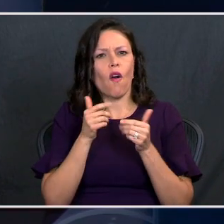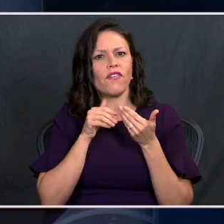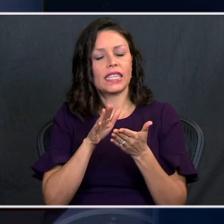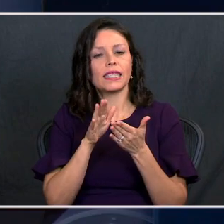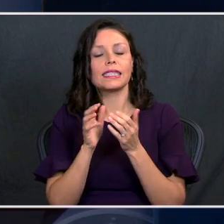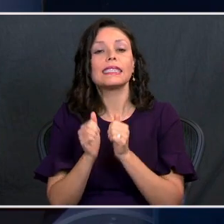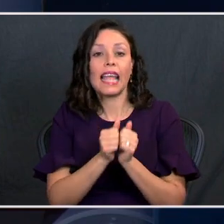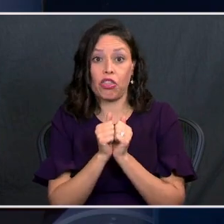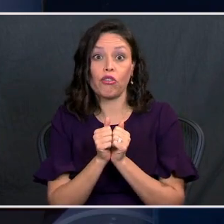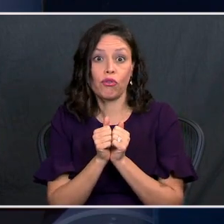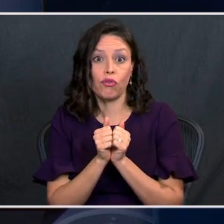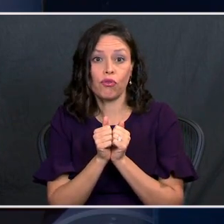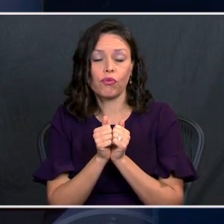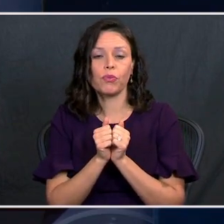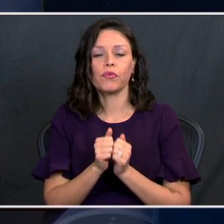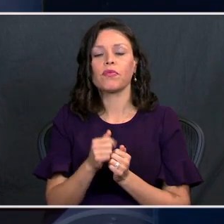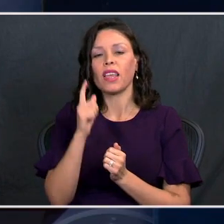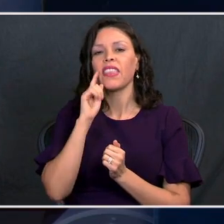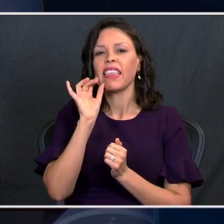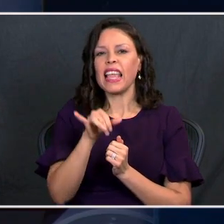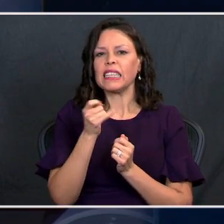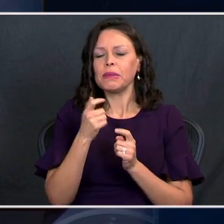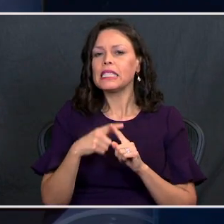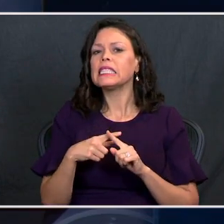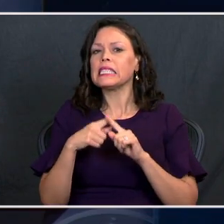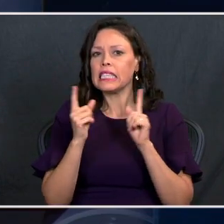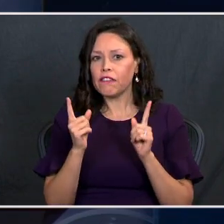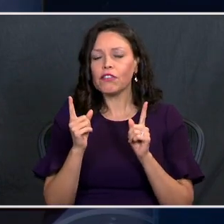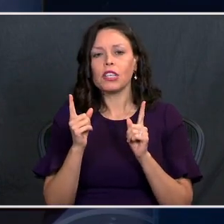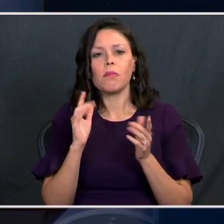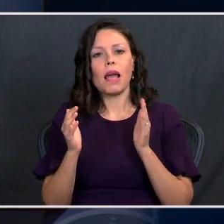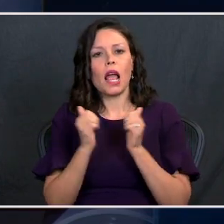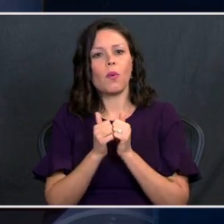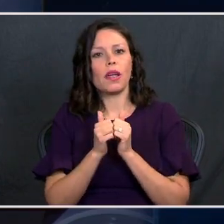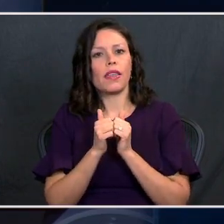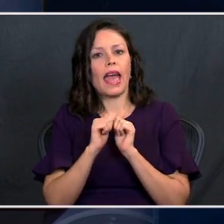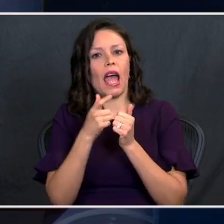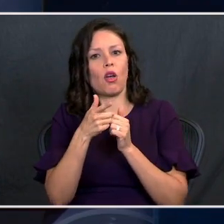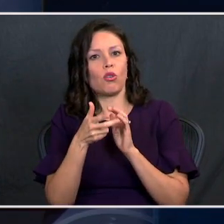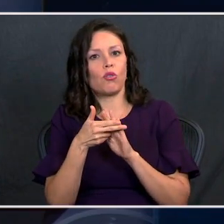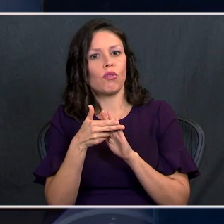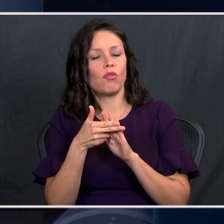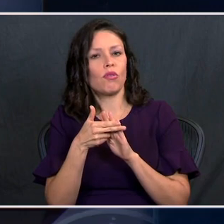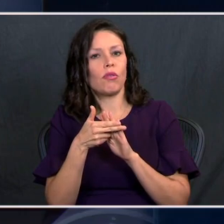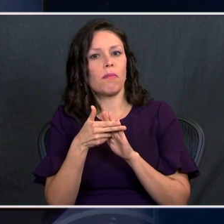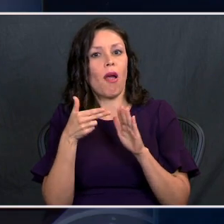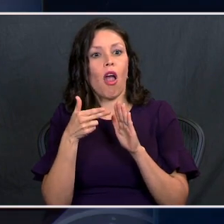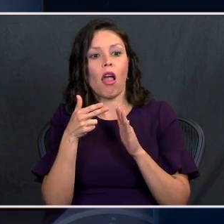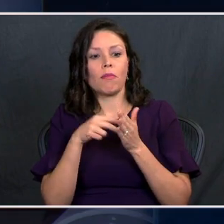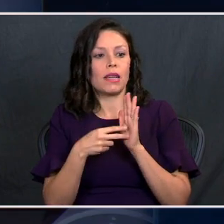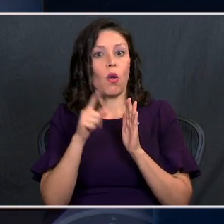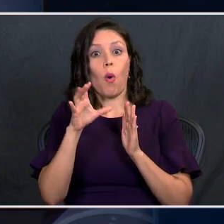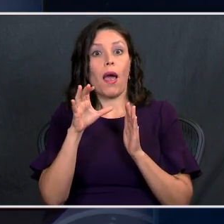So I think it's a little bit different than how you can mark, of course, achieving 100 million shots